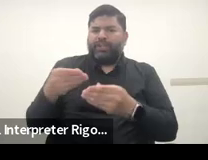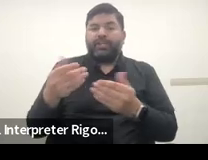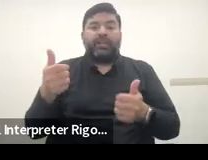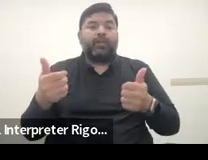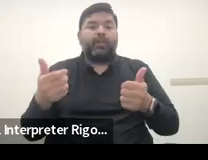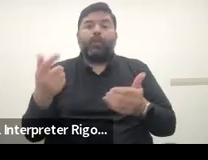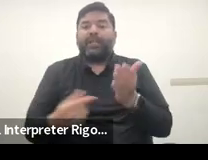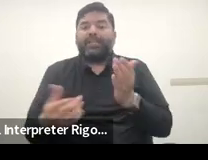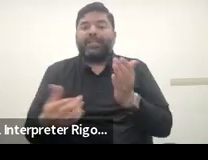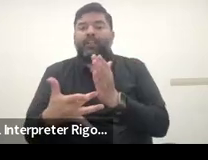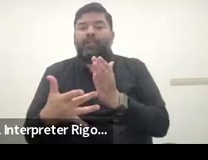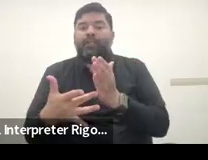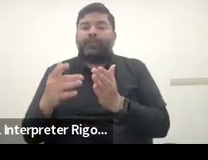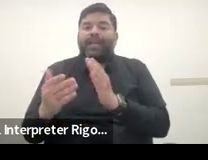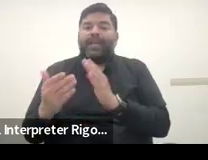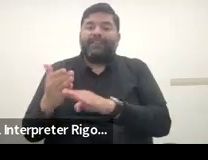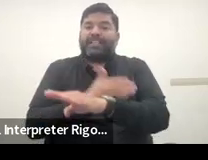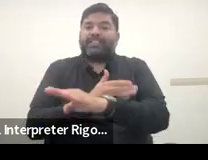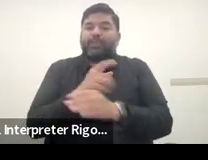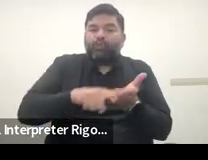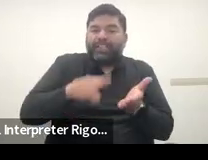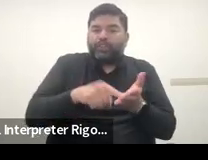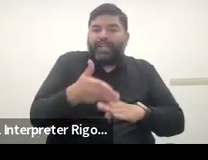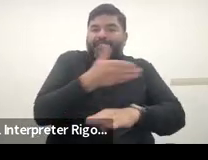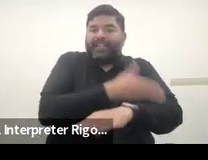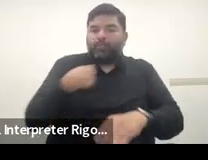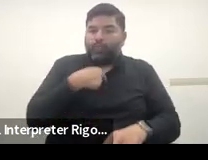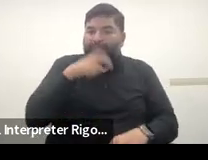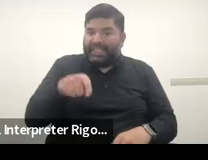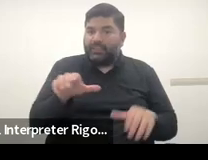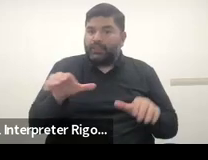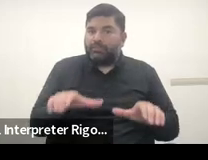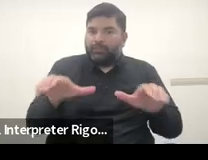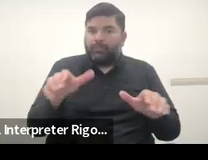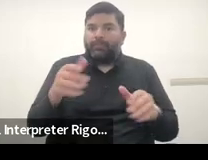research advances you think we need to make before we get there and also like what do you think those